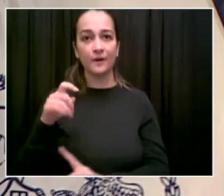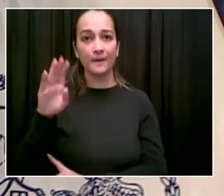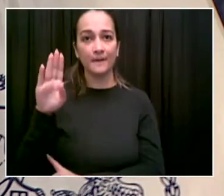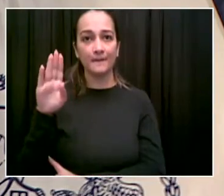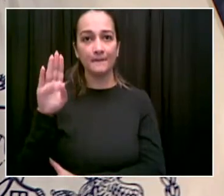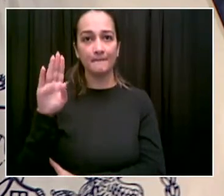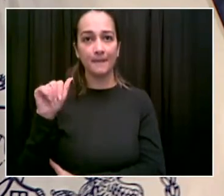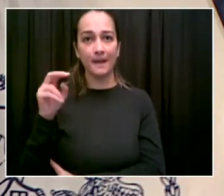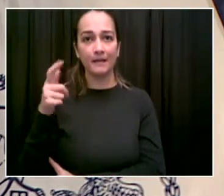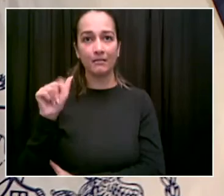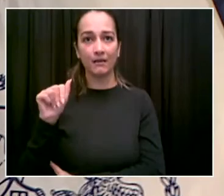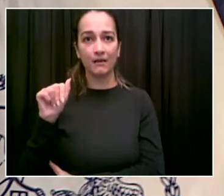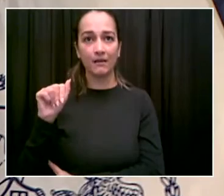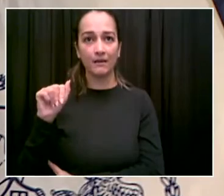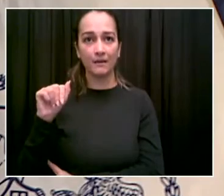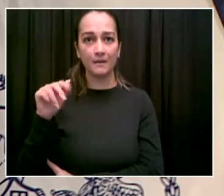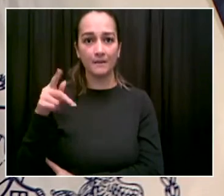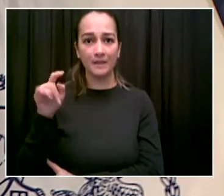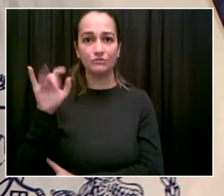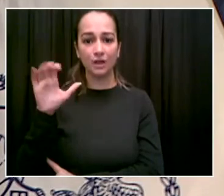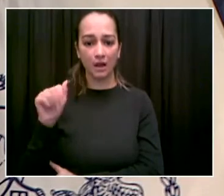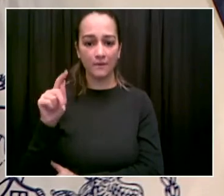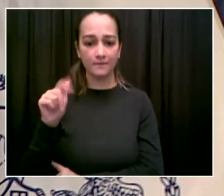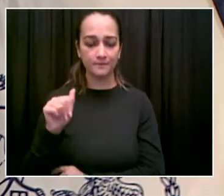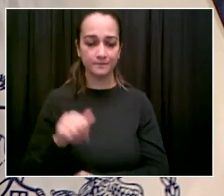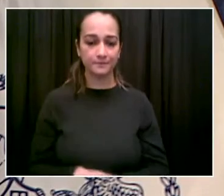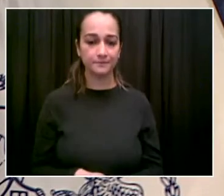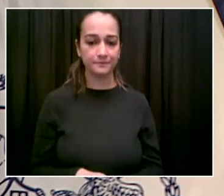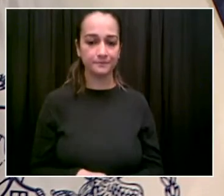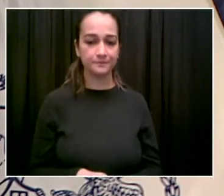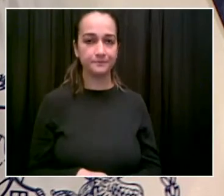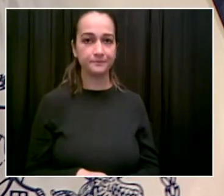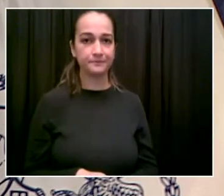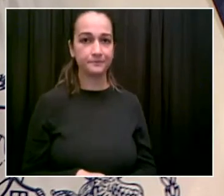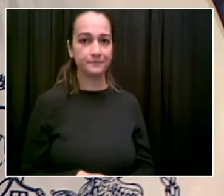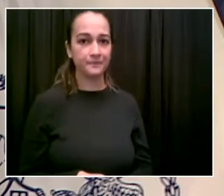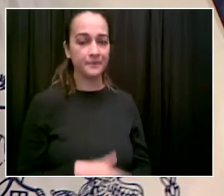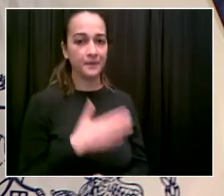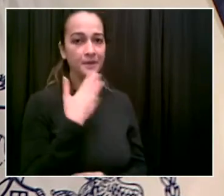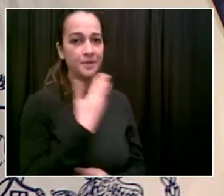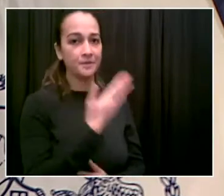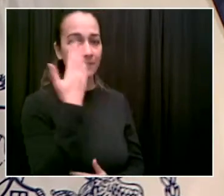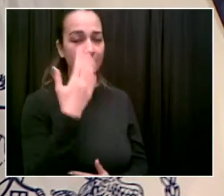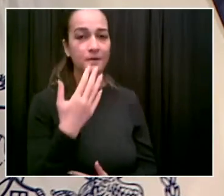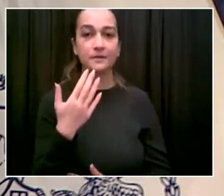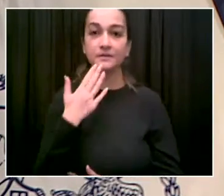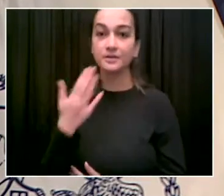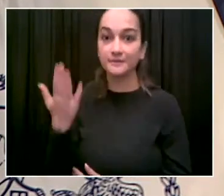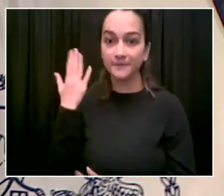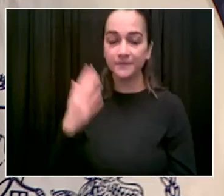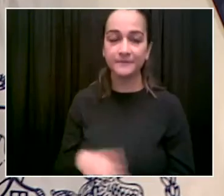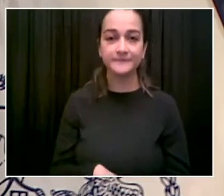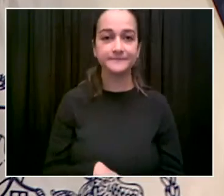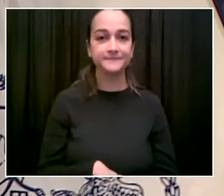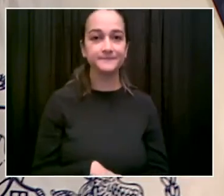DAY. OH HELLO MAYOR, HOW ARE YOU?